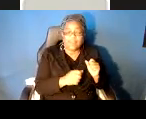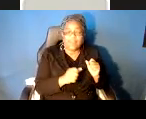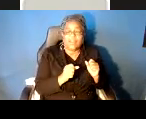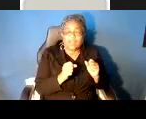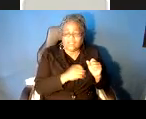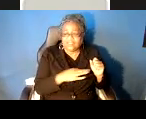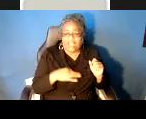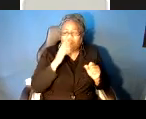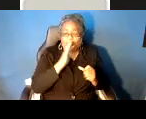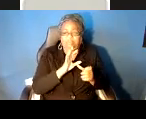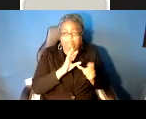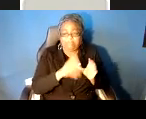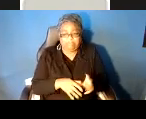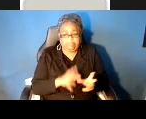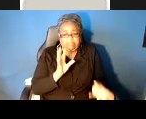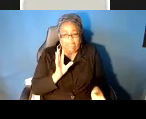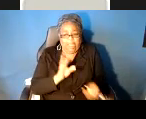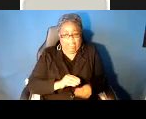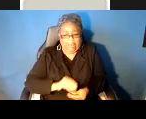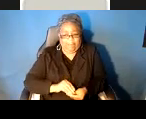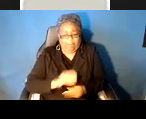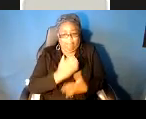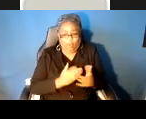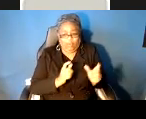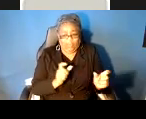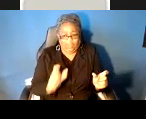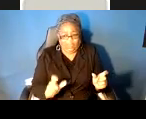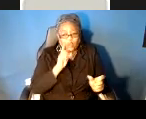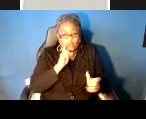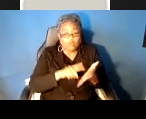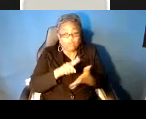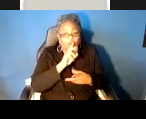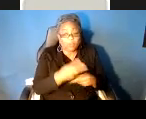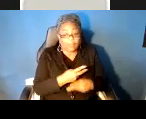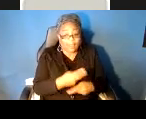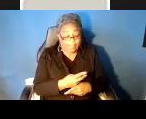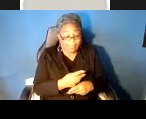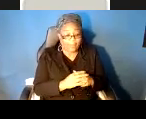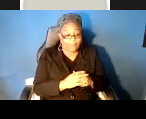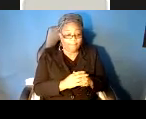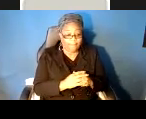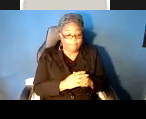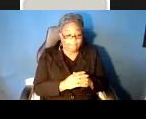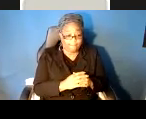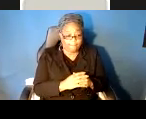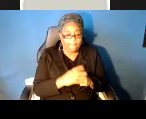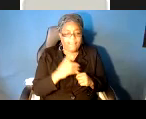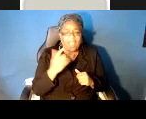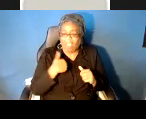so please double check all of your math. And there are sample budgets and checklists